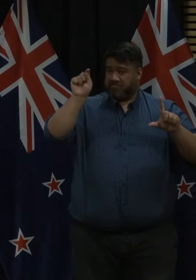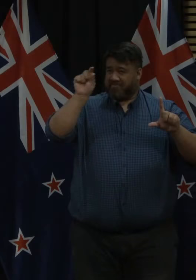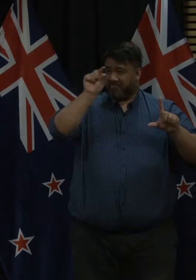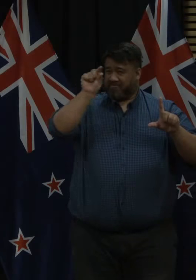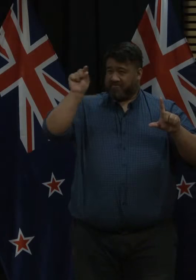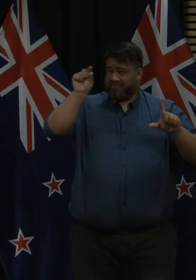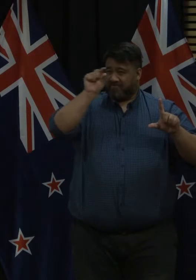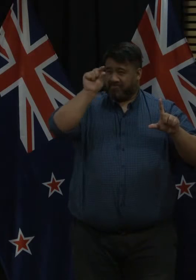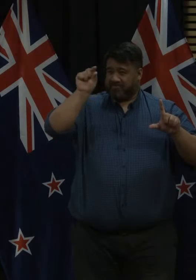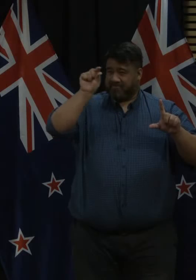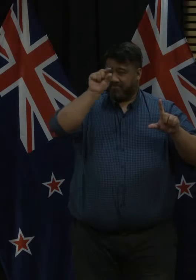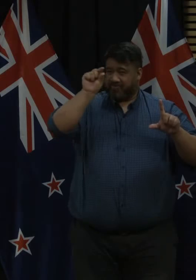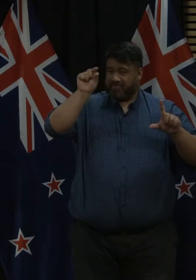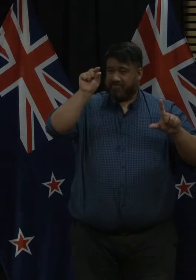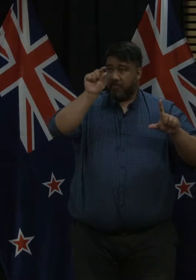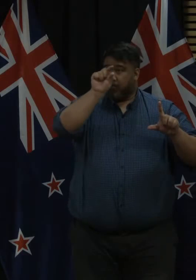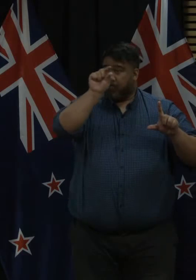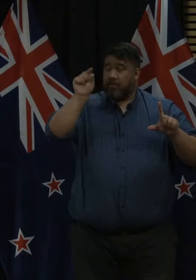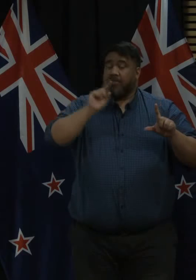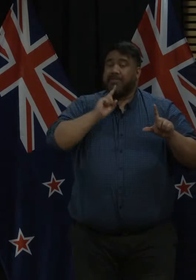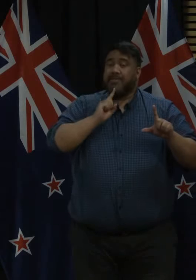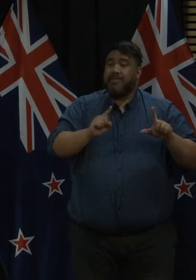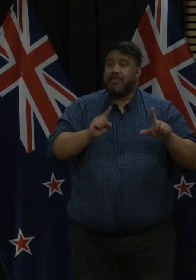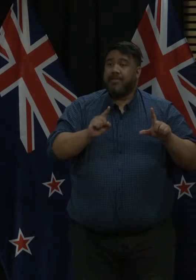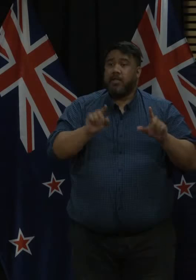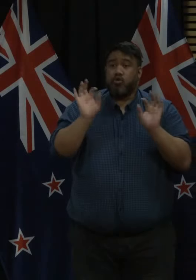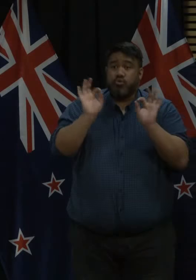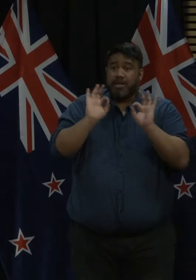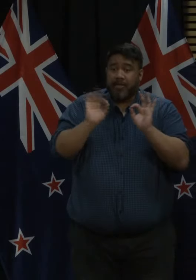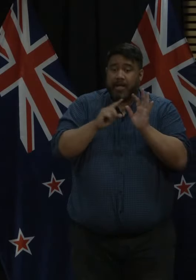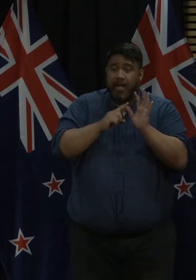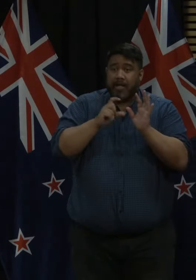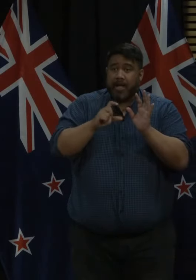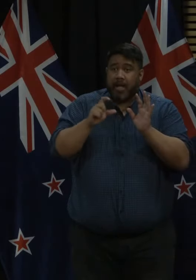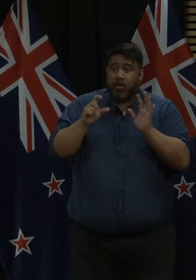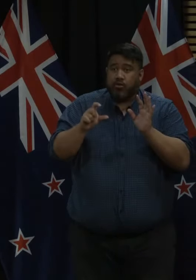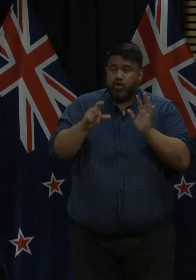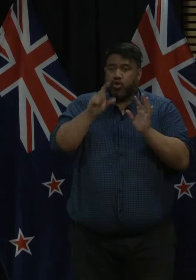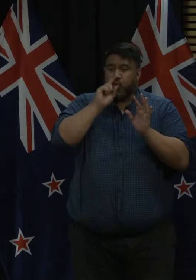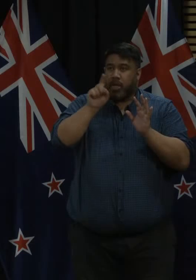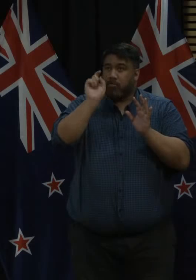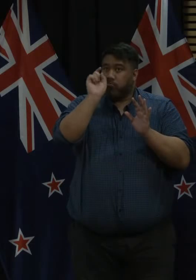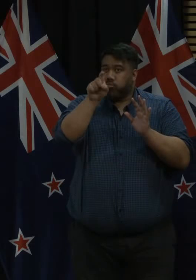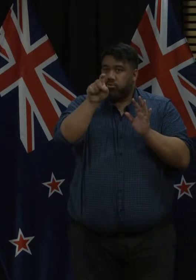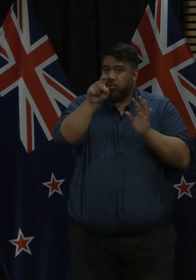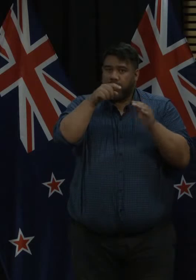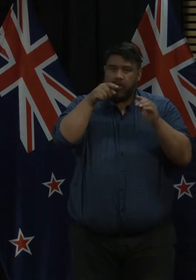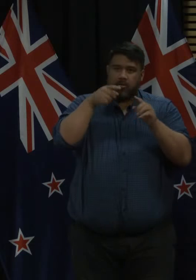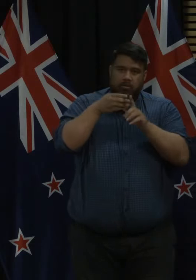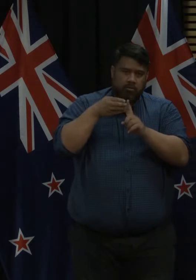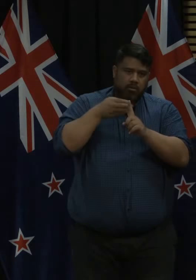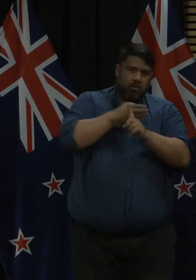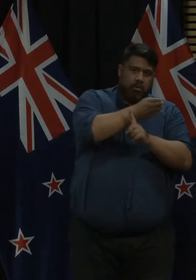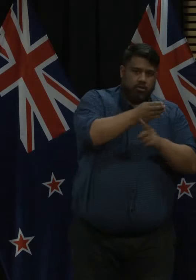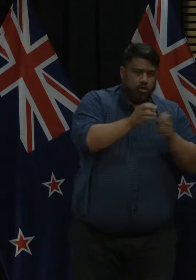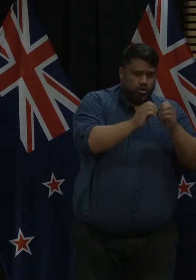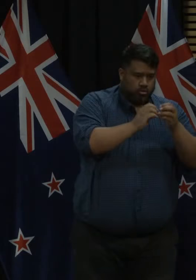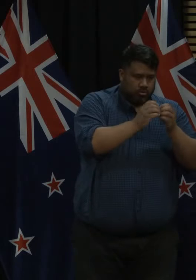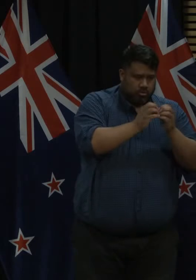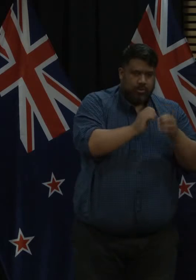which we will publish when it